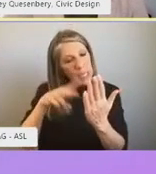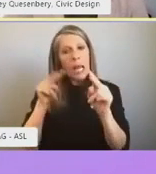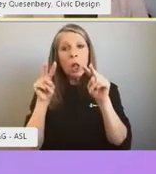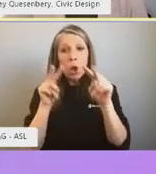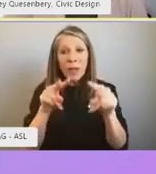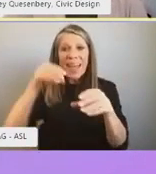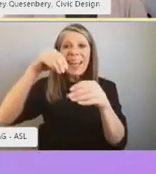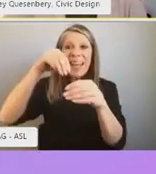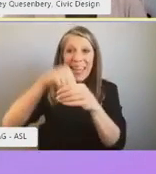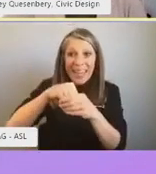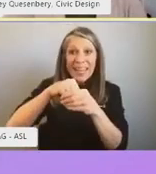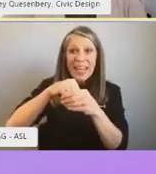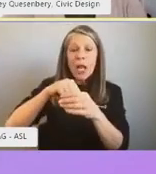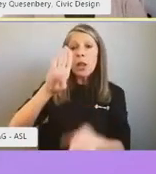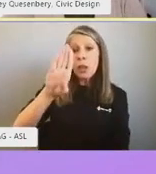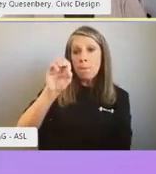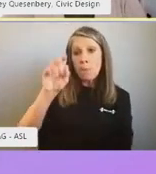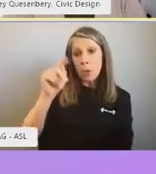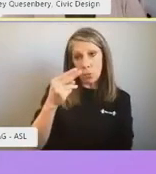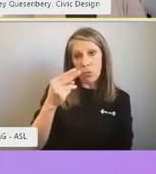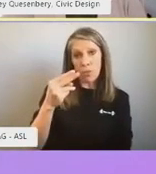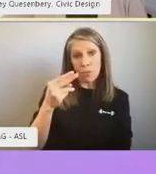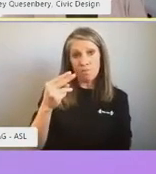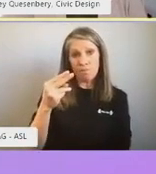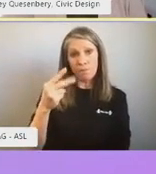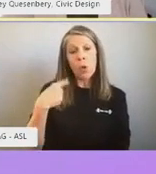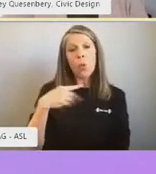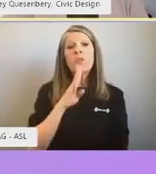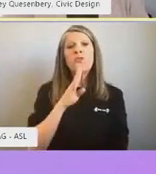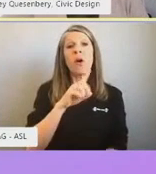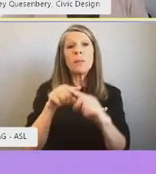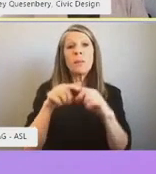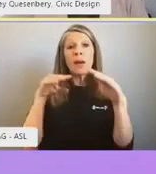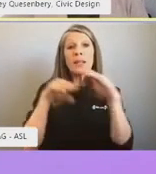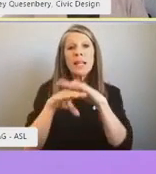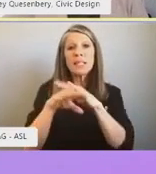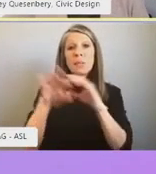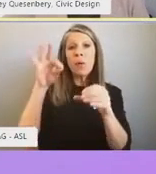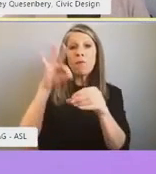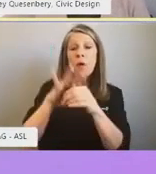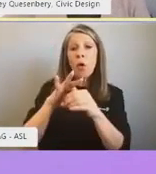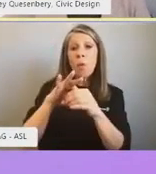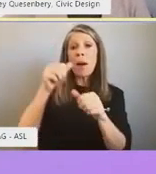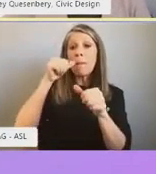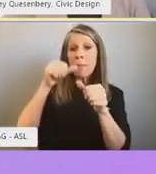through -- I think the first election they used this, there were seventeen questions. That's a lot to look at and